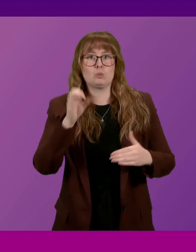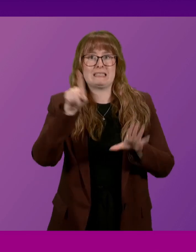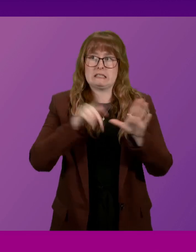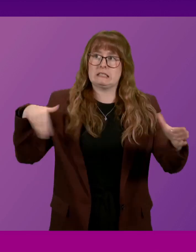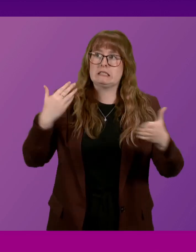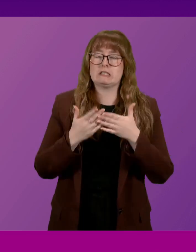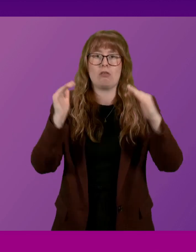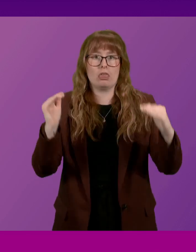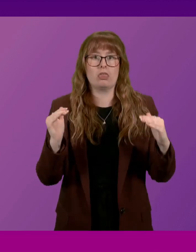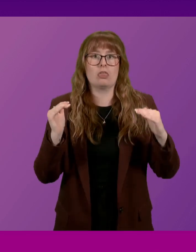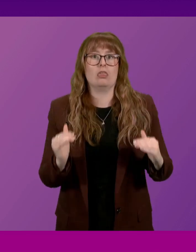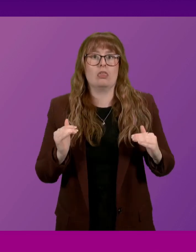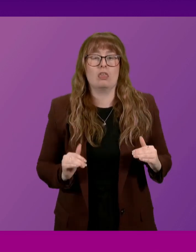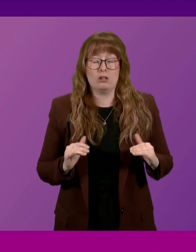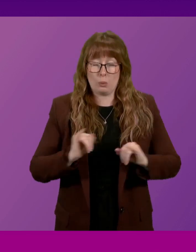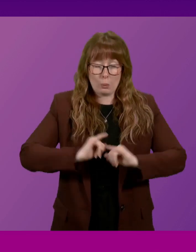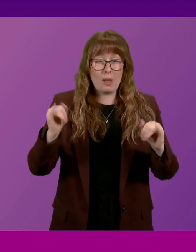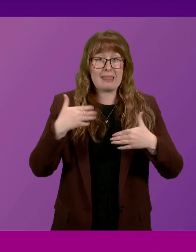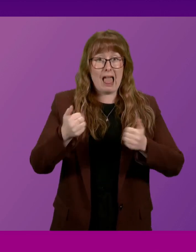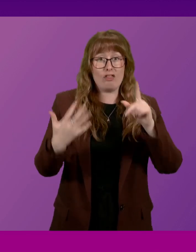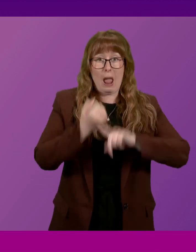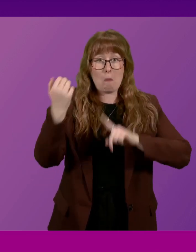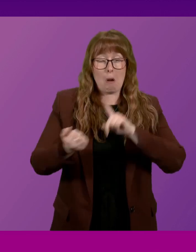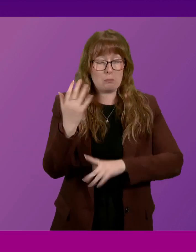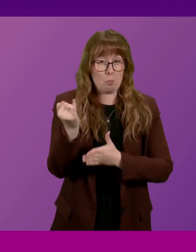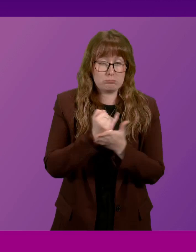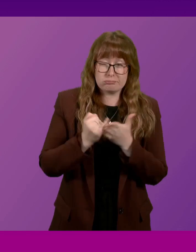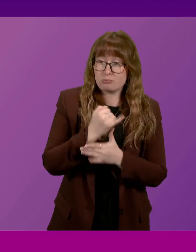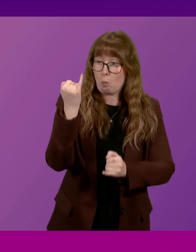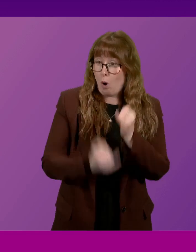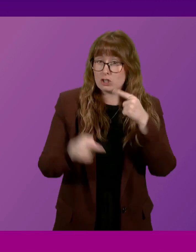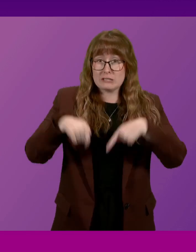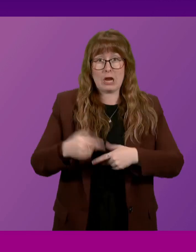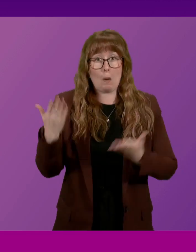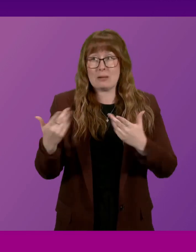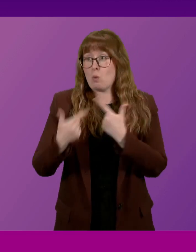some of the worst health outcomes in Europe and a demographic ticking time bomb.